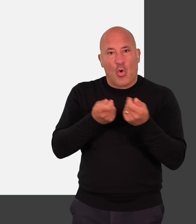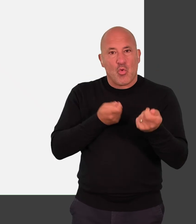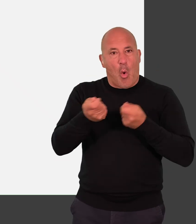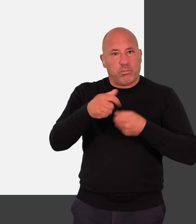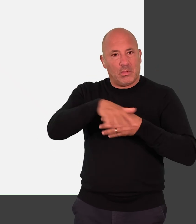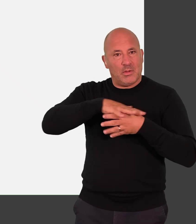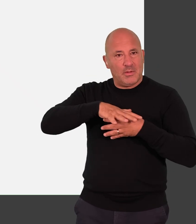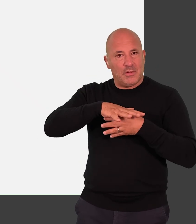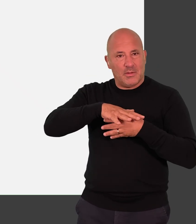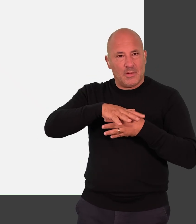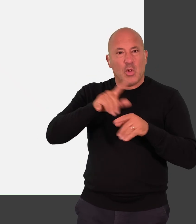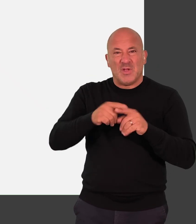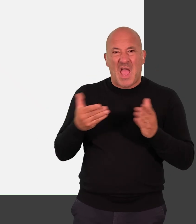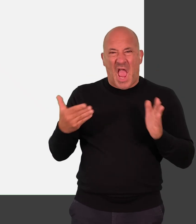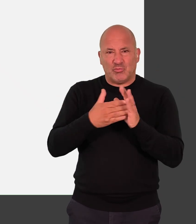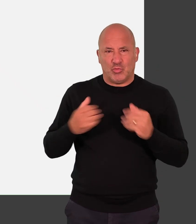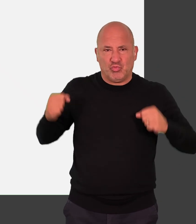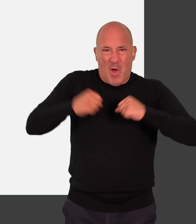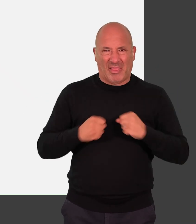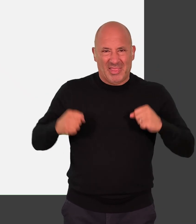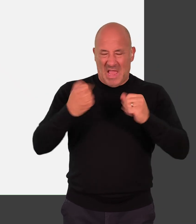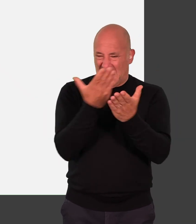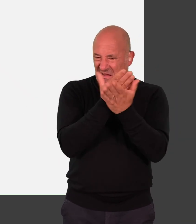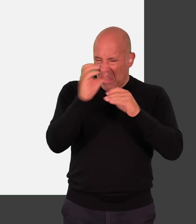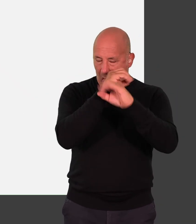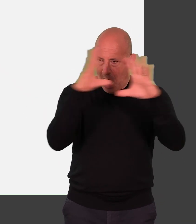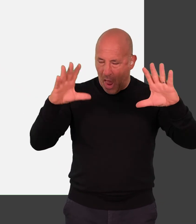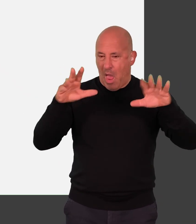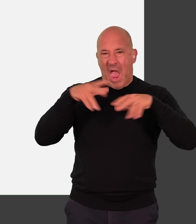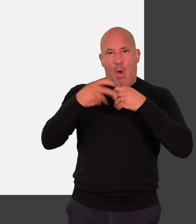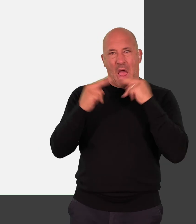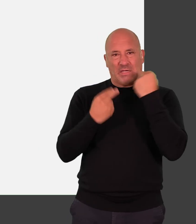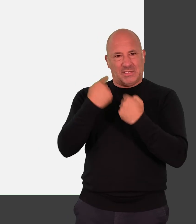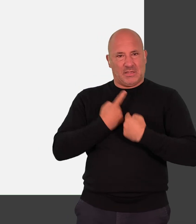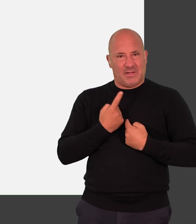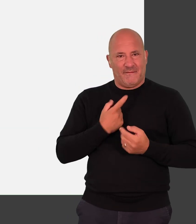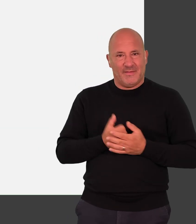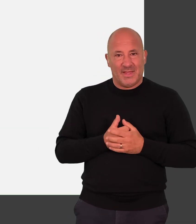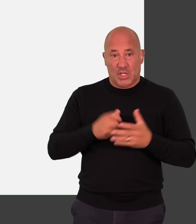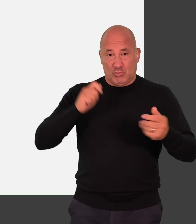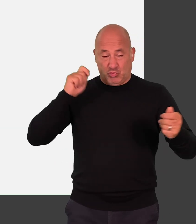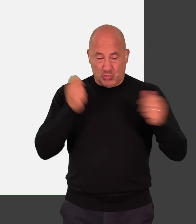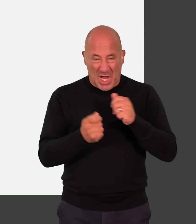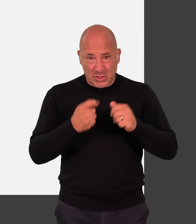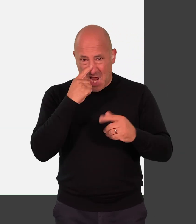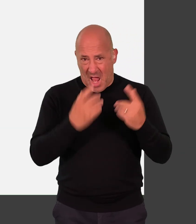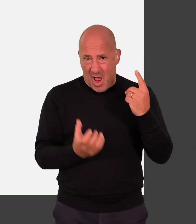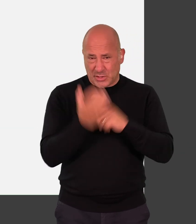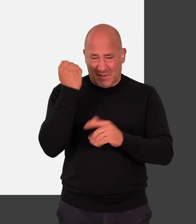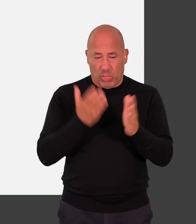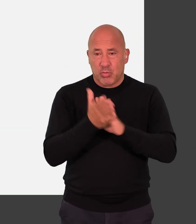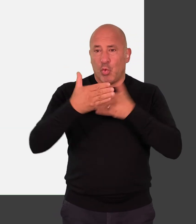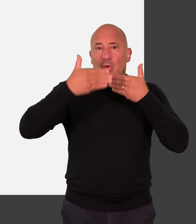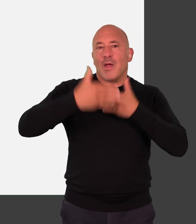plus invigorated strength and clarity to assess them. Making changes may be achieved in stages,